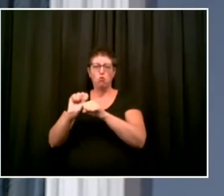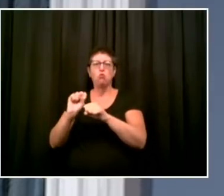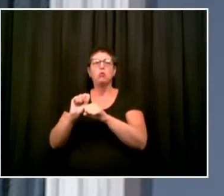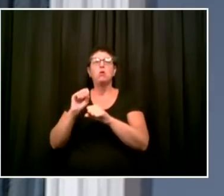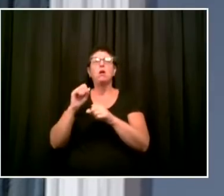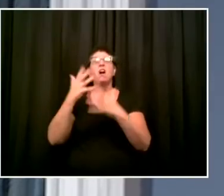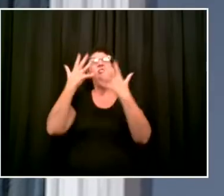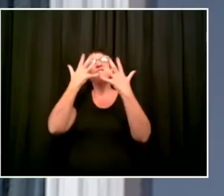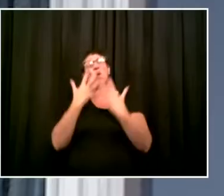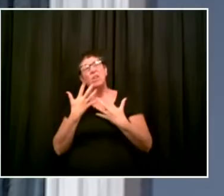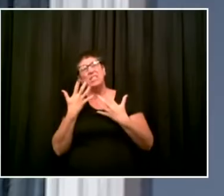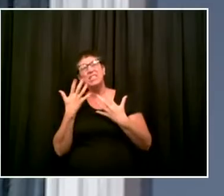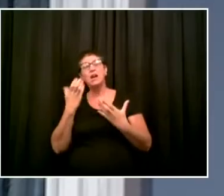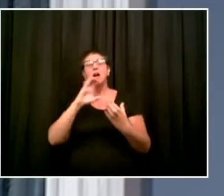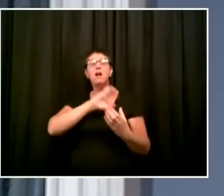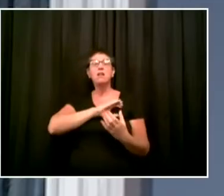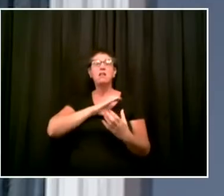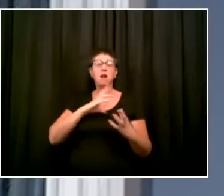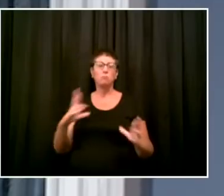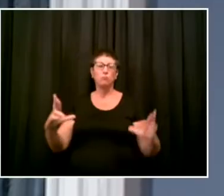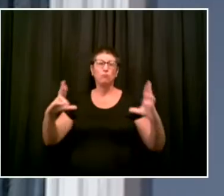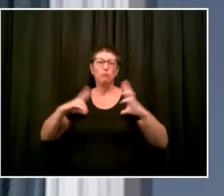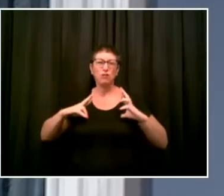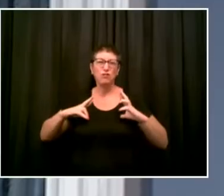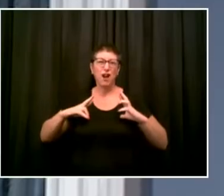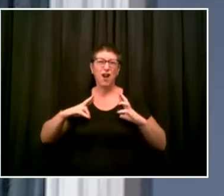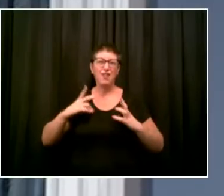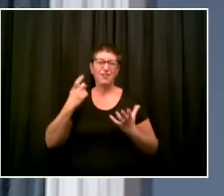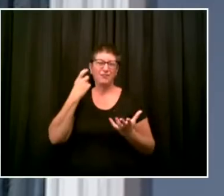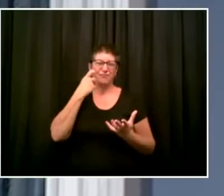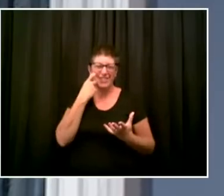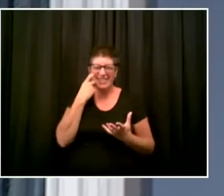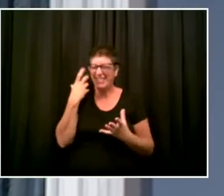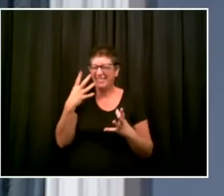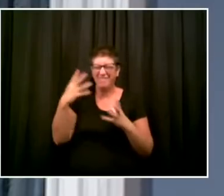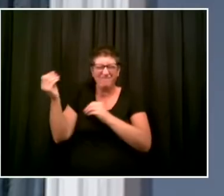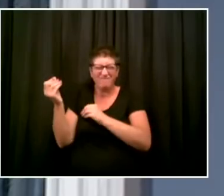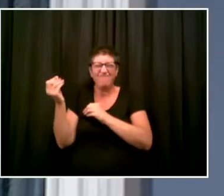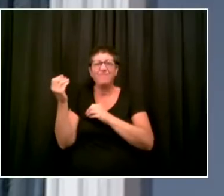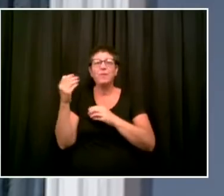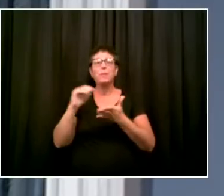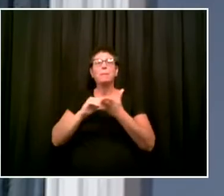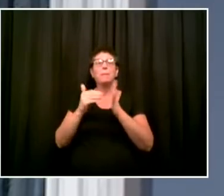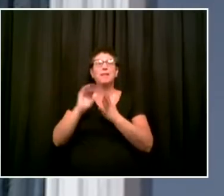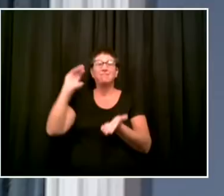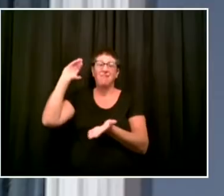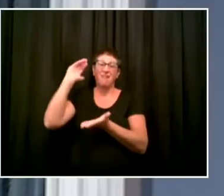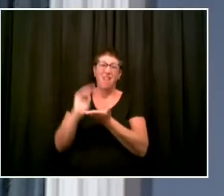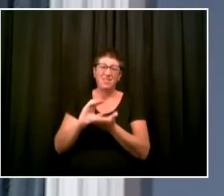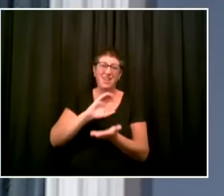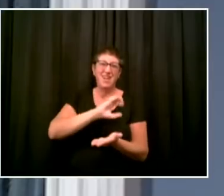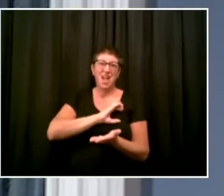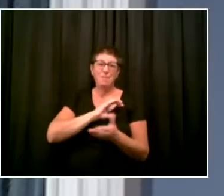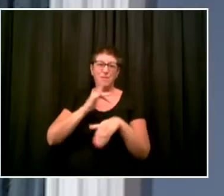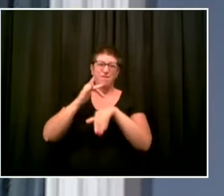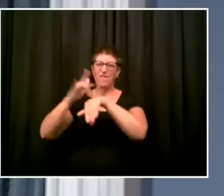CERTAINLY UP GHIHETHR AI N WOULD LIKE IN OFFICERS RETIRING, BUT I